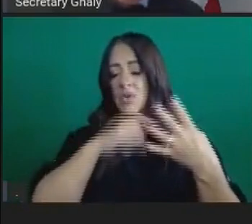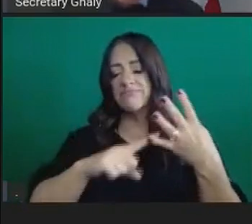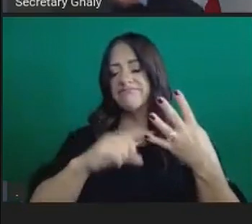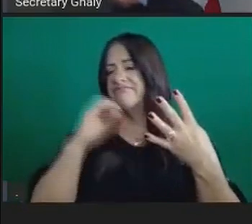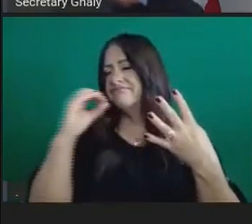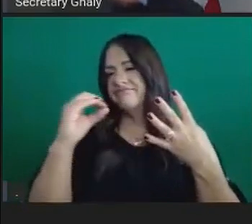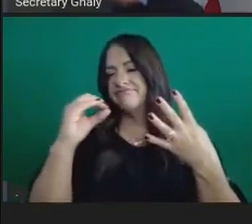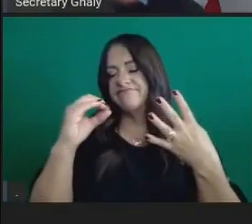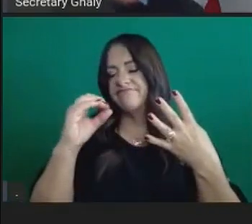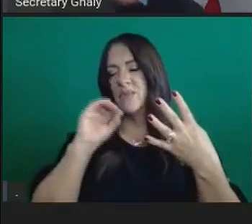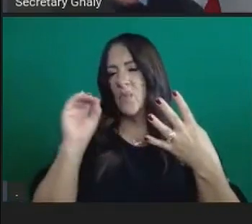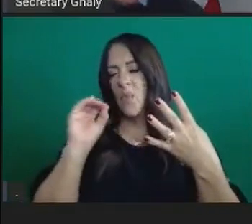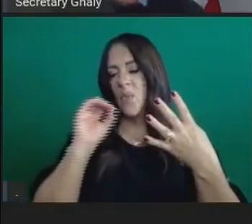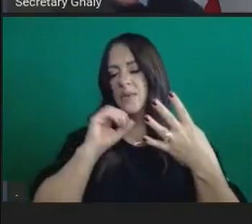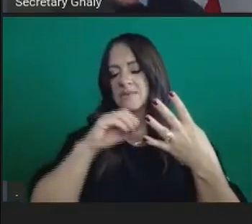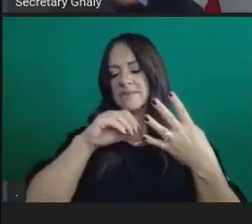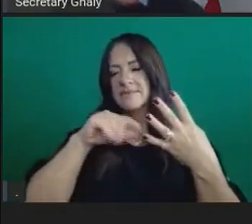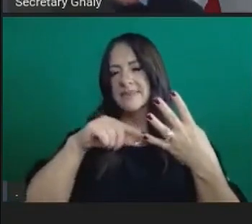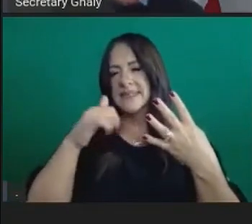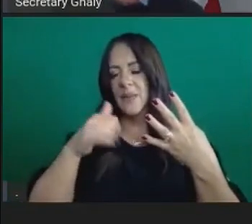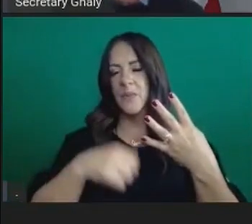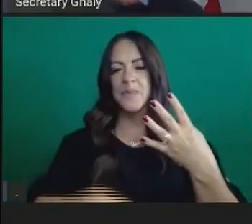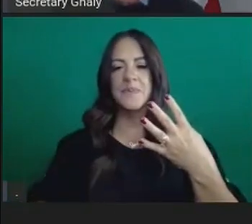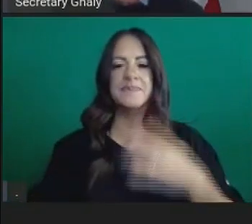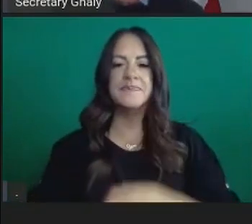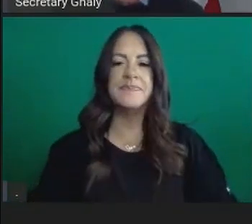PURPLE.